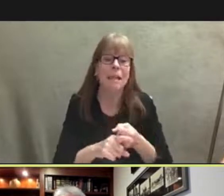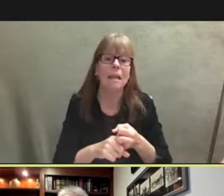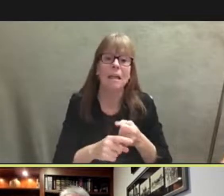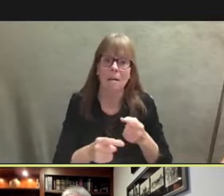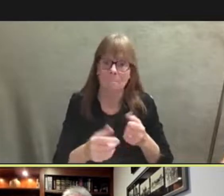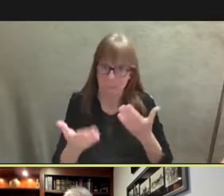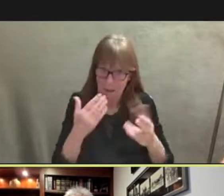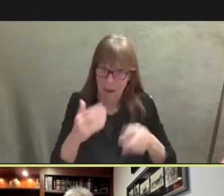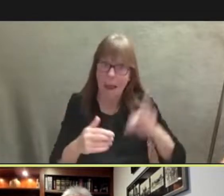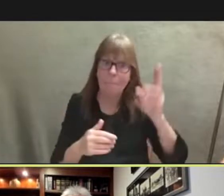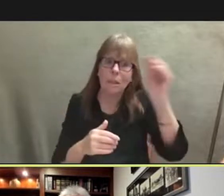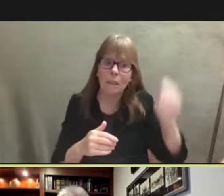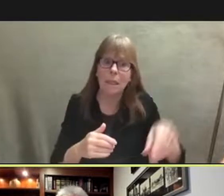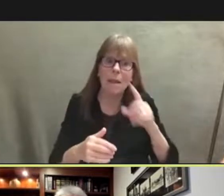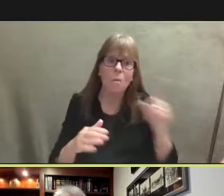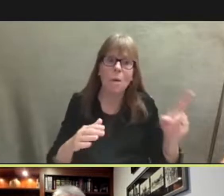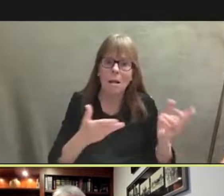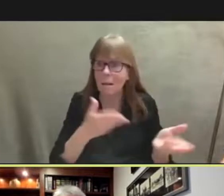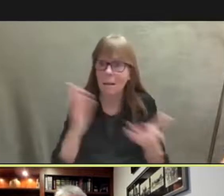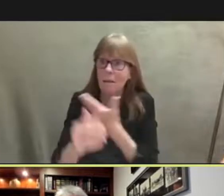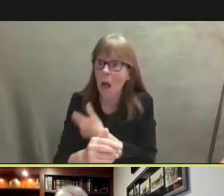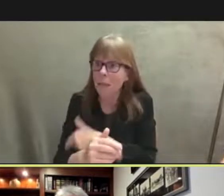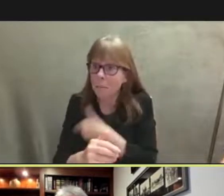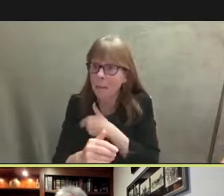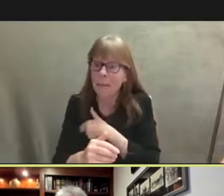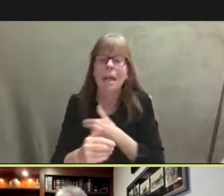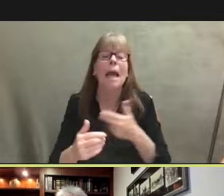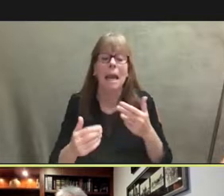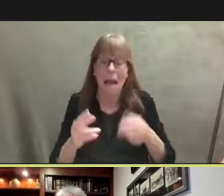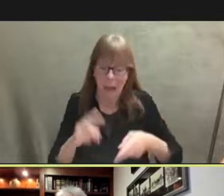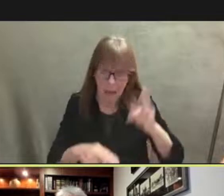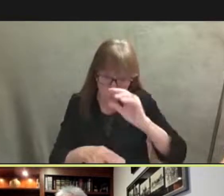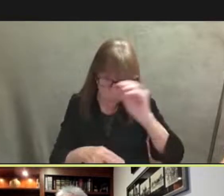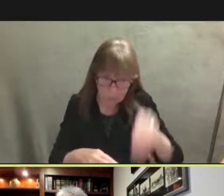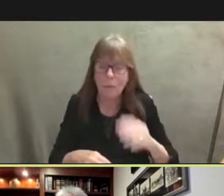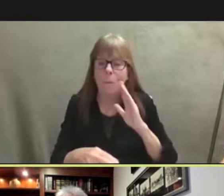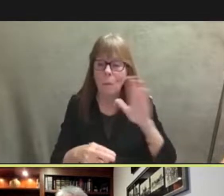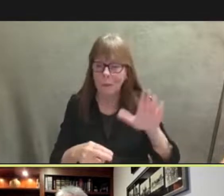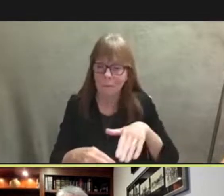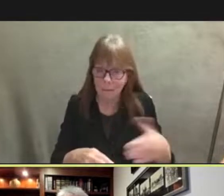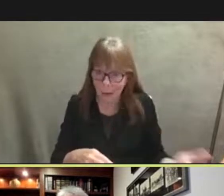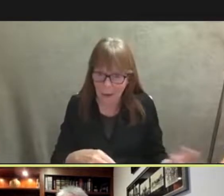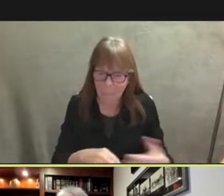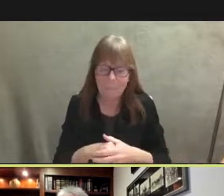risk of dying from the virus. As the number of cases mounted and hospitals were overwhelmed,